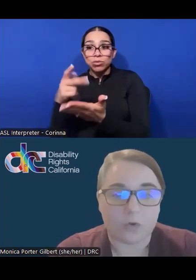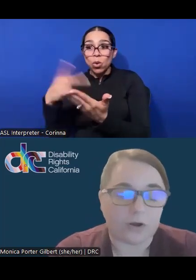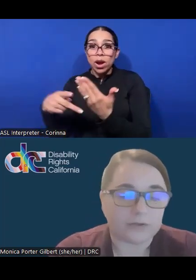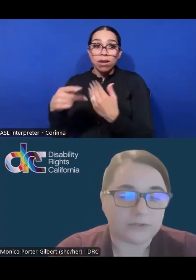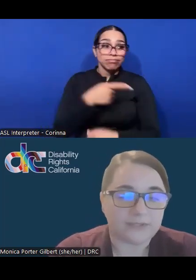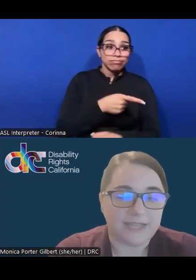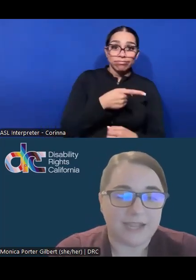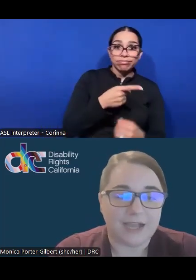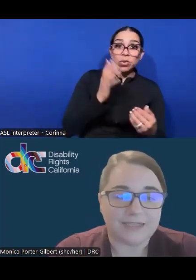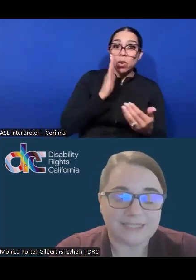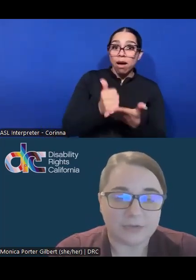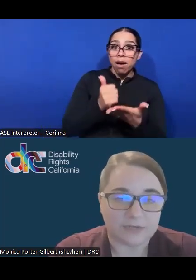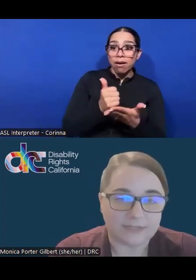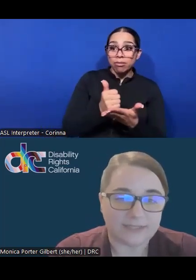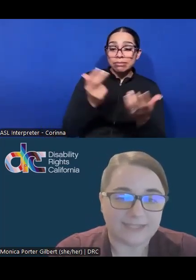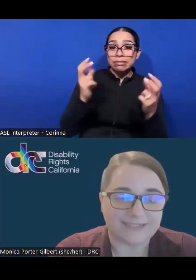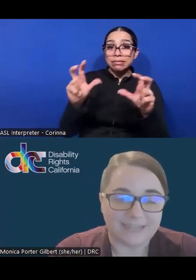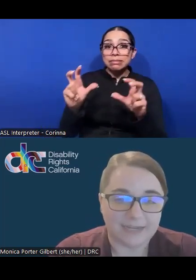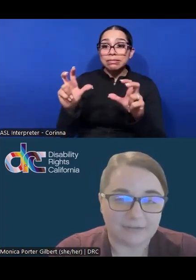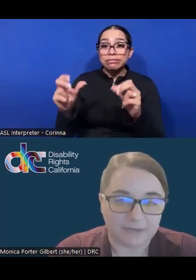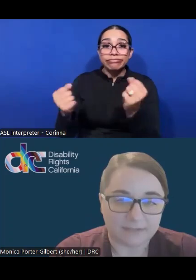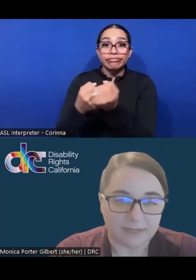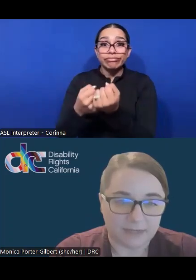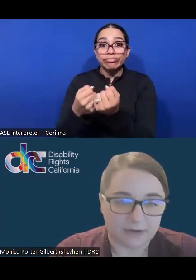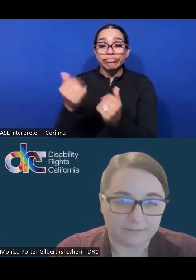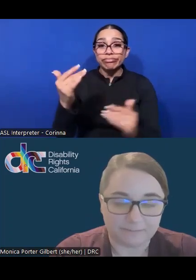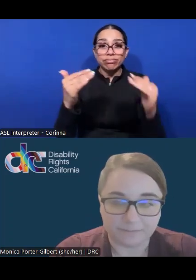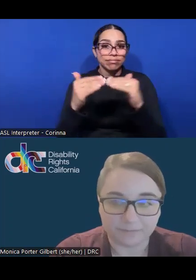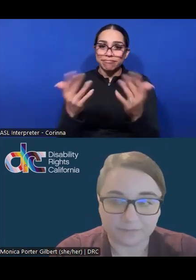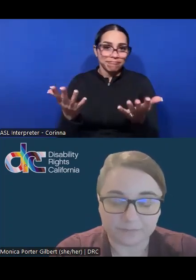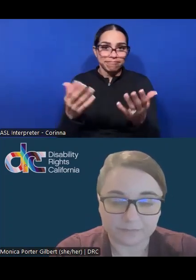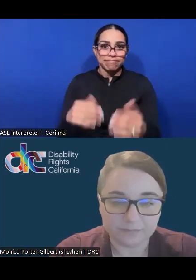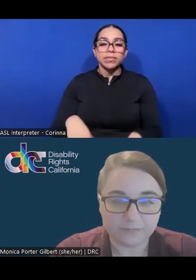We're also seeing a decrease in state investment here.